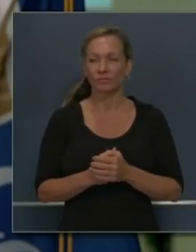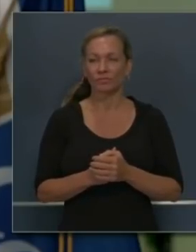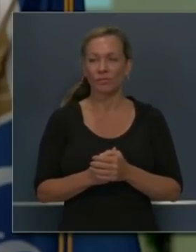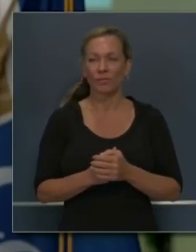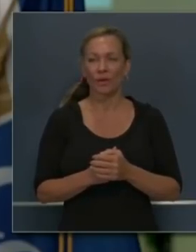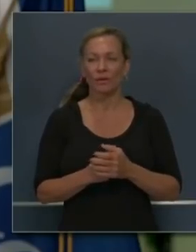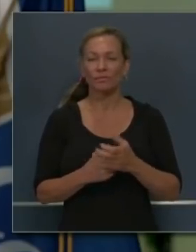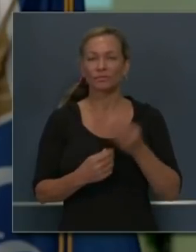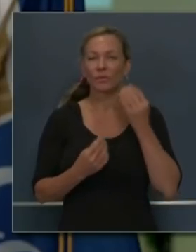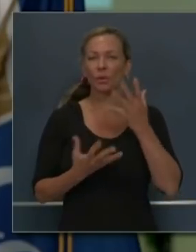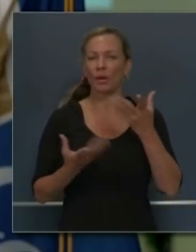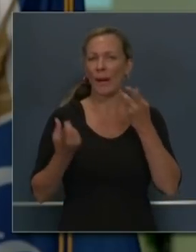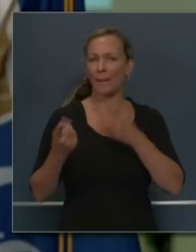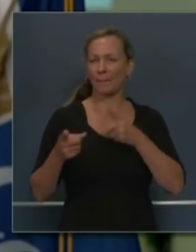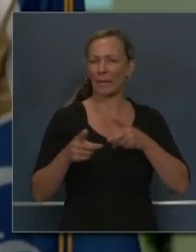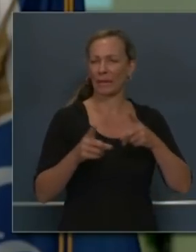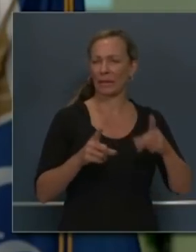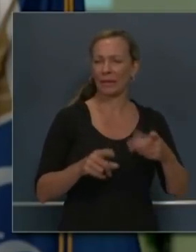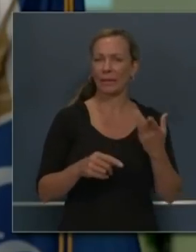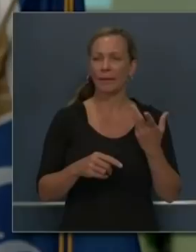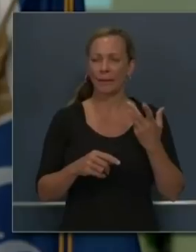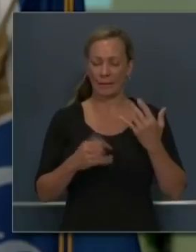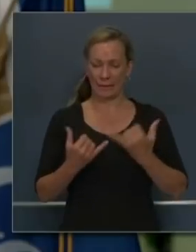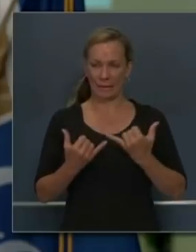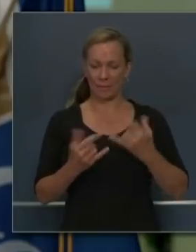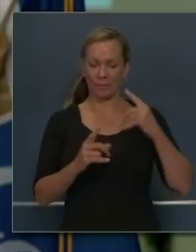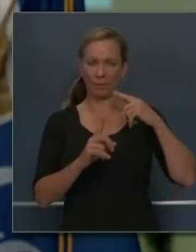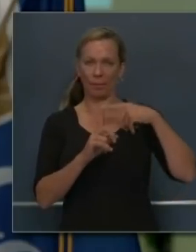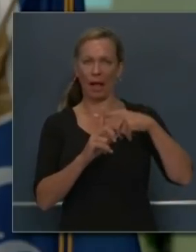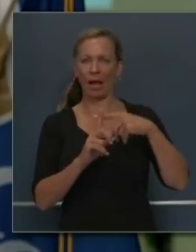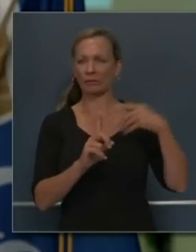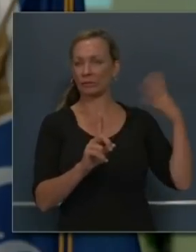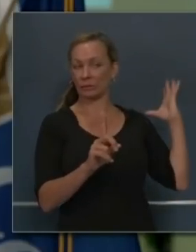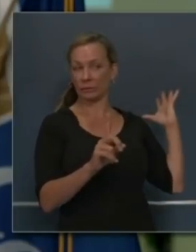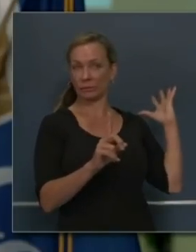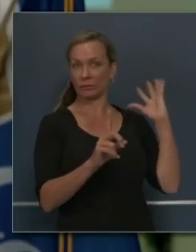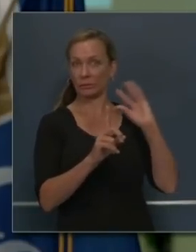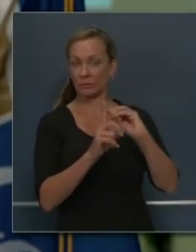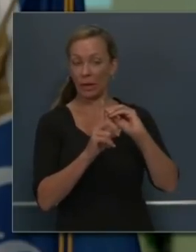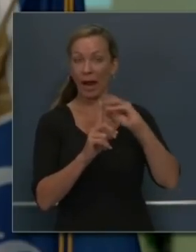WANTED TO OFFER YOU A SITUATIONAL UPDATE ON THE WILDFIRES HERE IN THE STATE OF CALIFORNIA AND GIVE YOU A SENSE